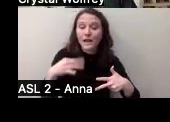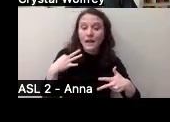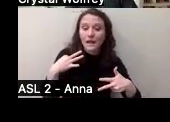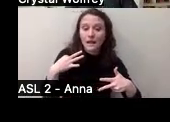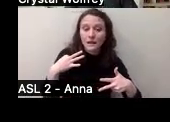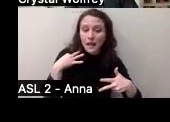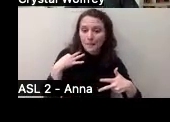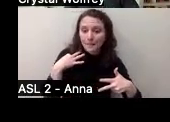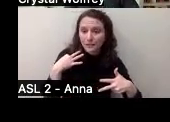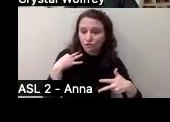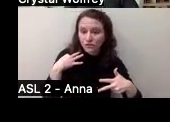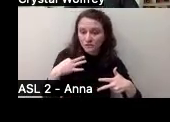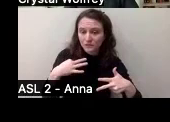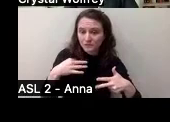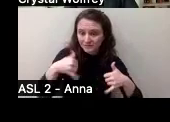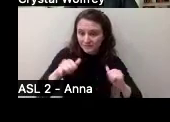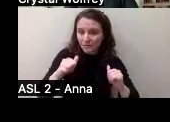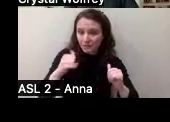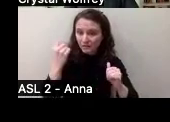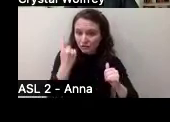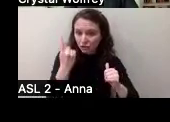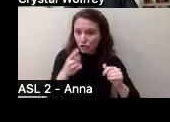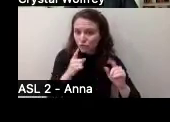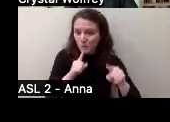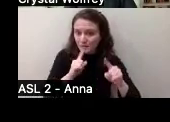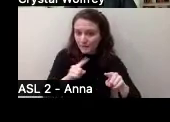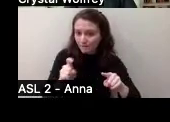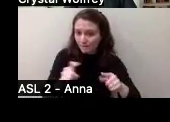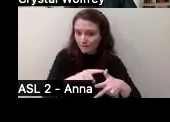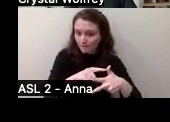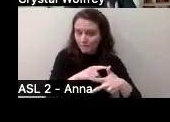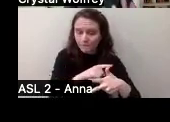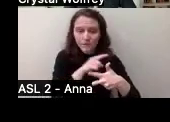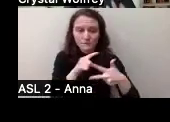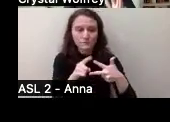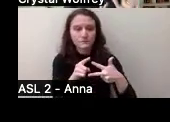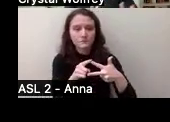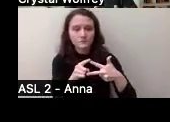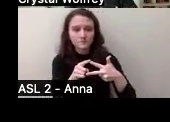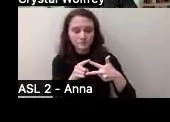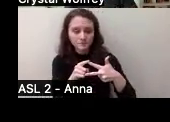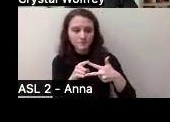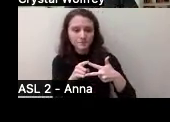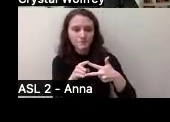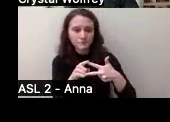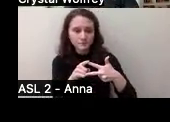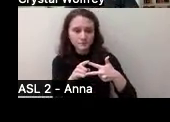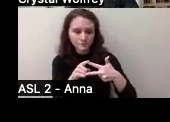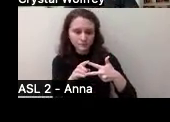still be considered responsive? Is the application still .. . Is the new revised application still the same